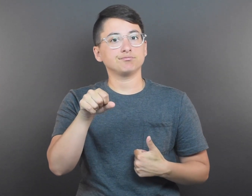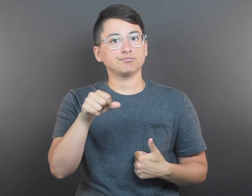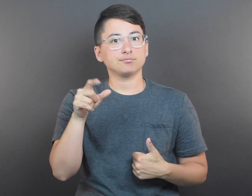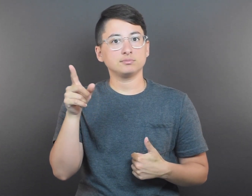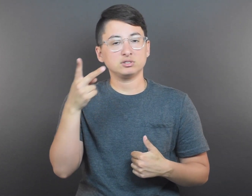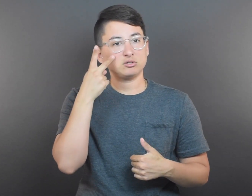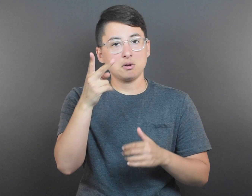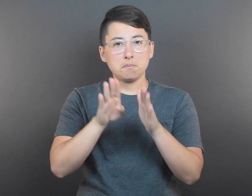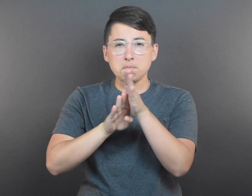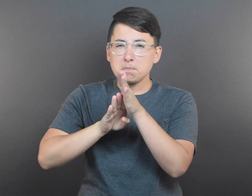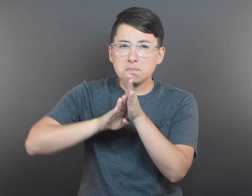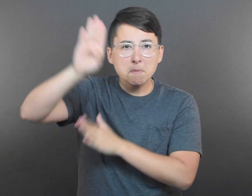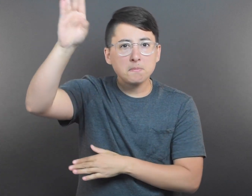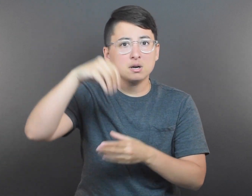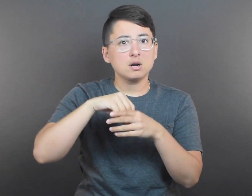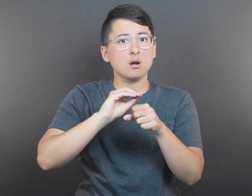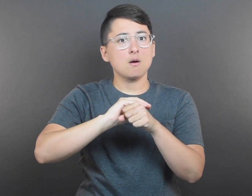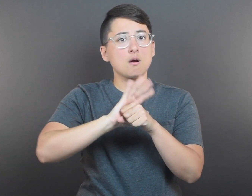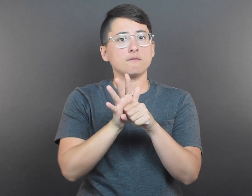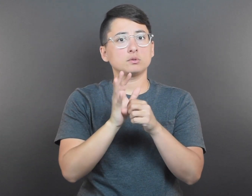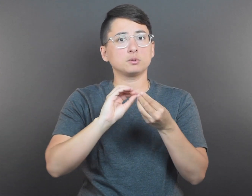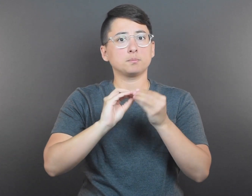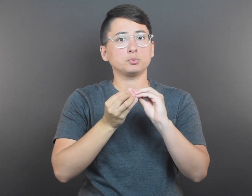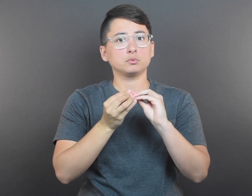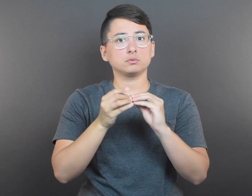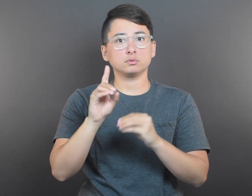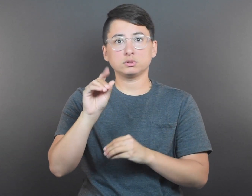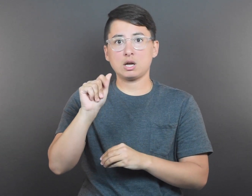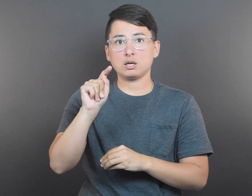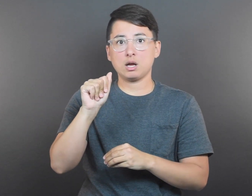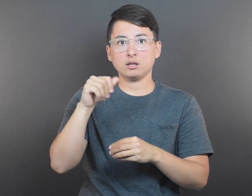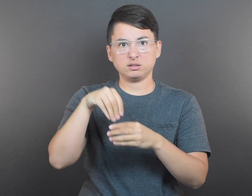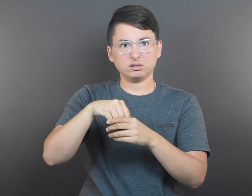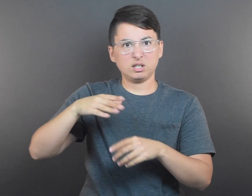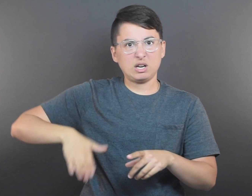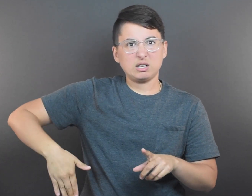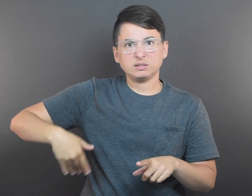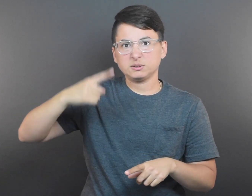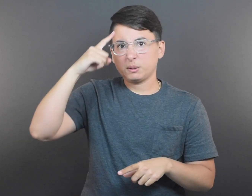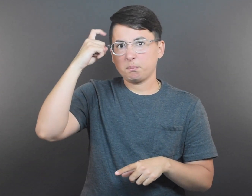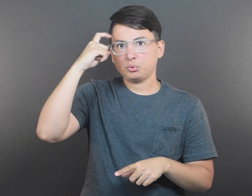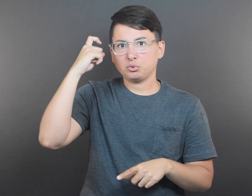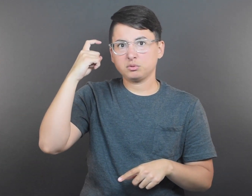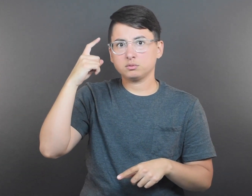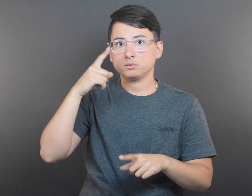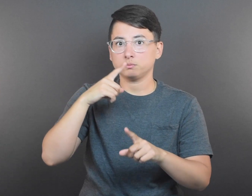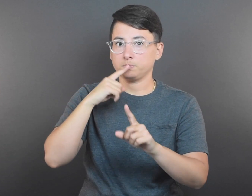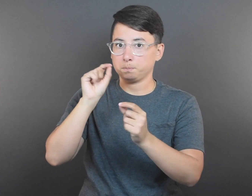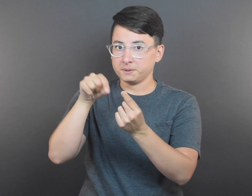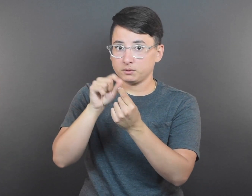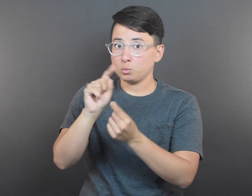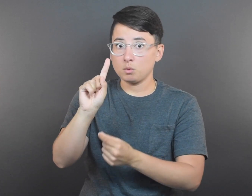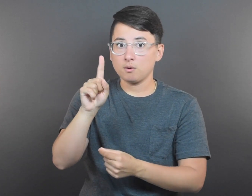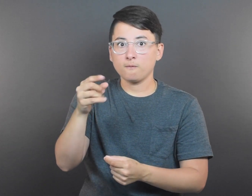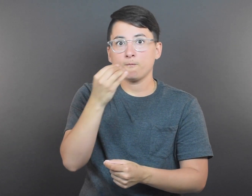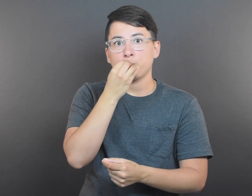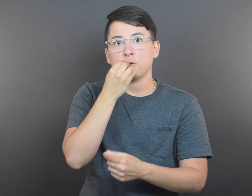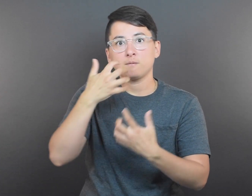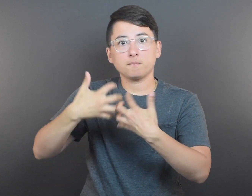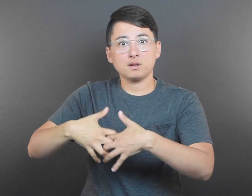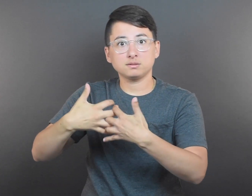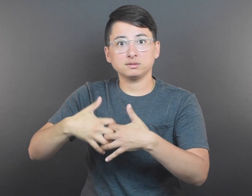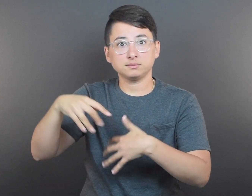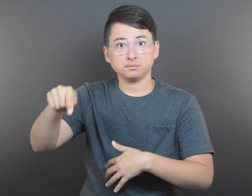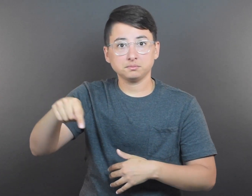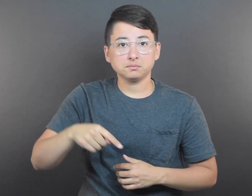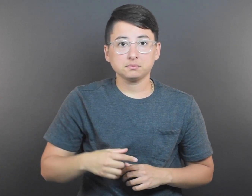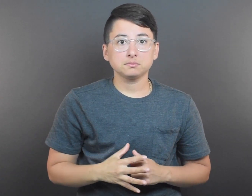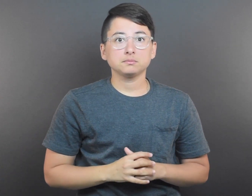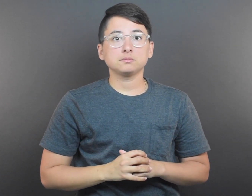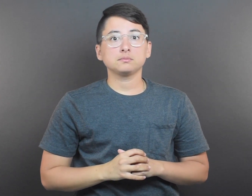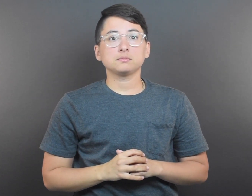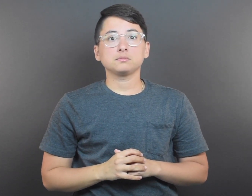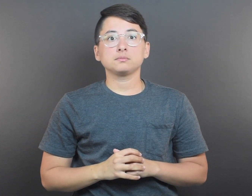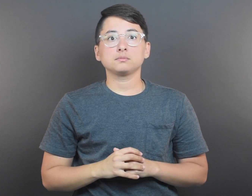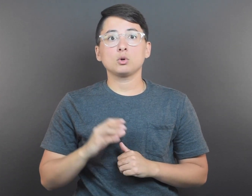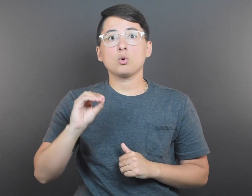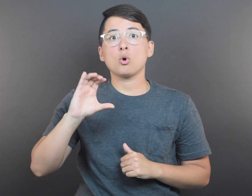spikes in the COVID-19 case data late summer, particularly from our food plants.”